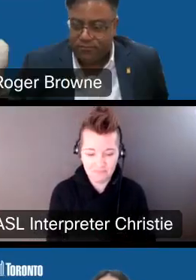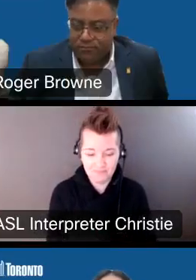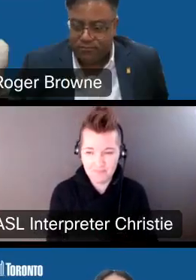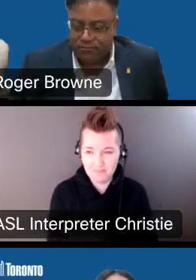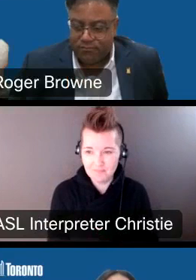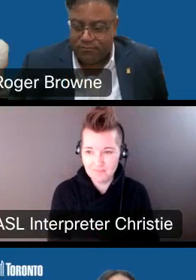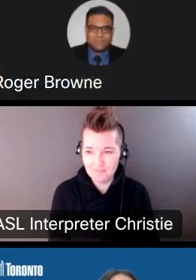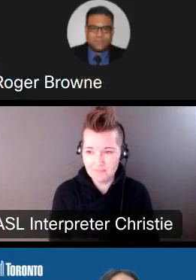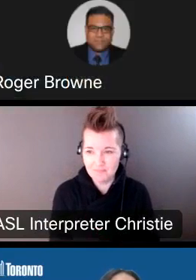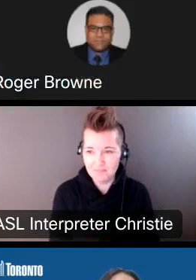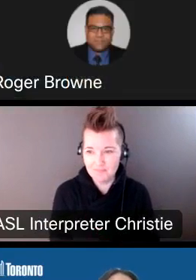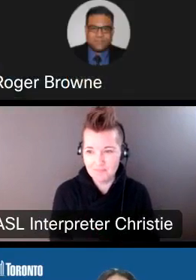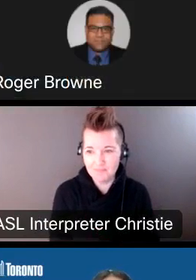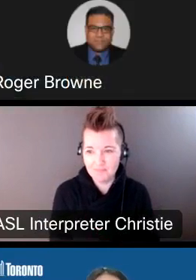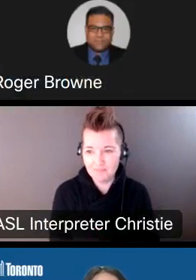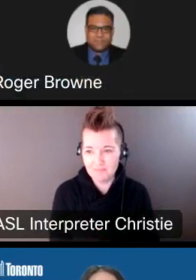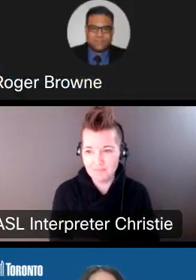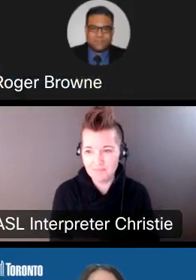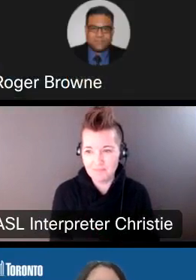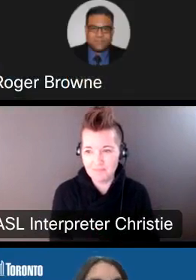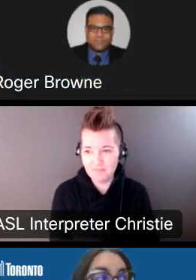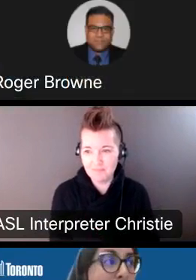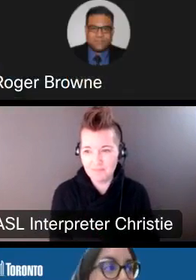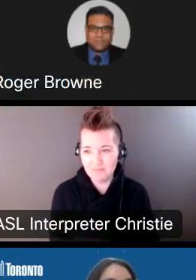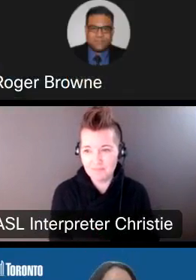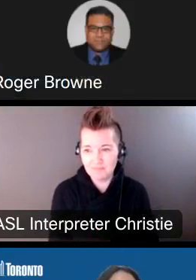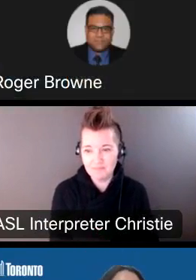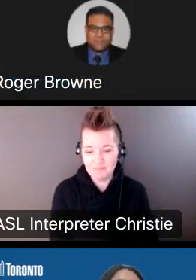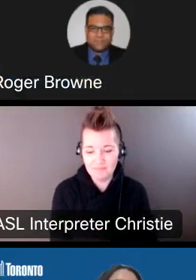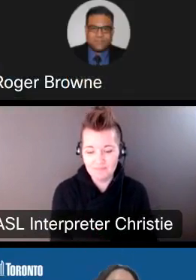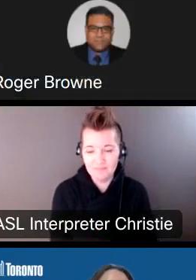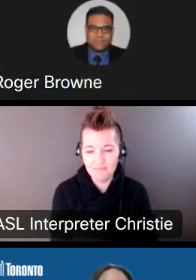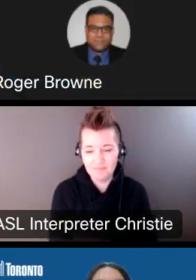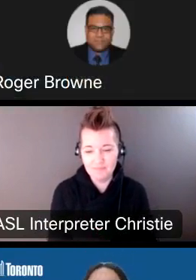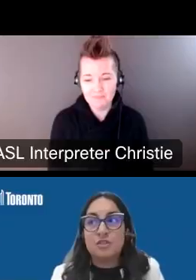So we did have quite a few questions coming in over the chat.